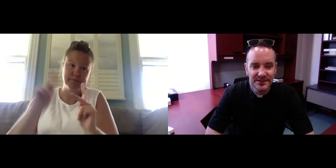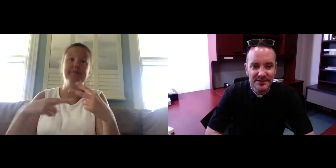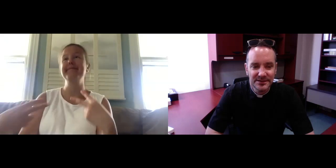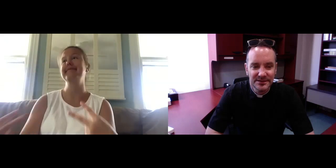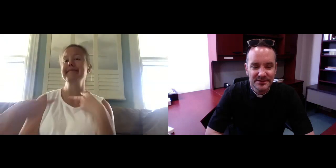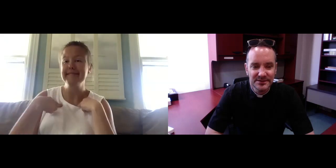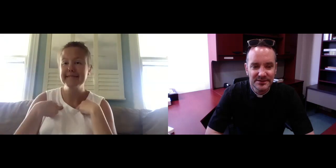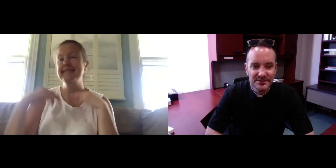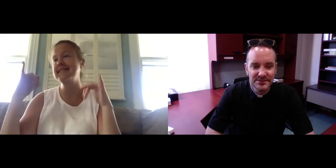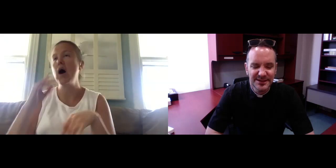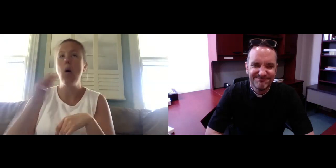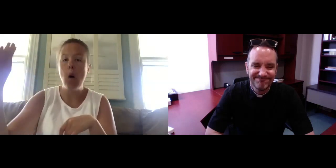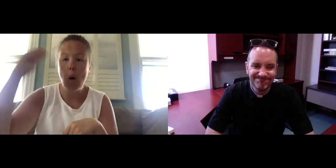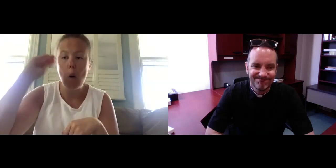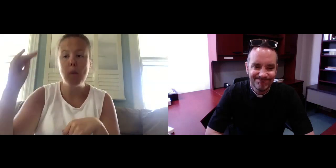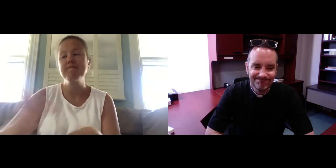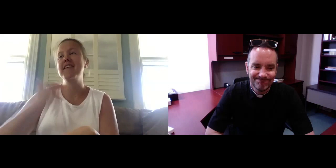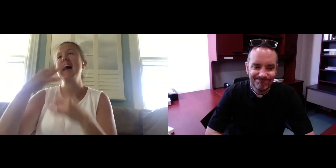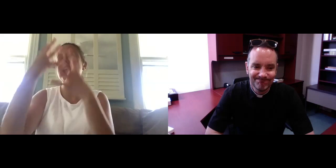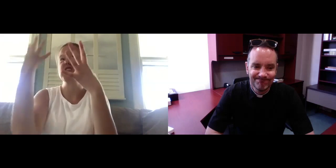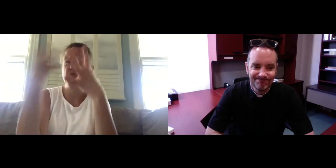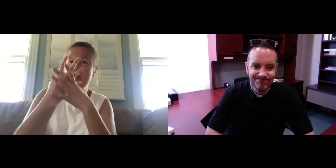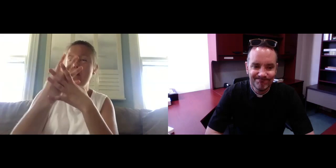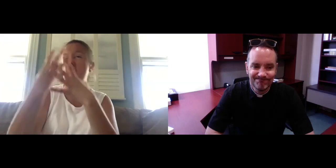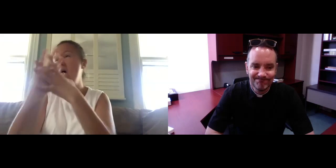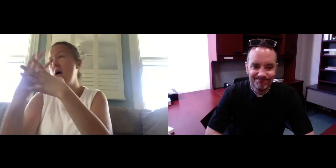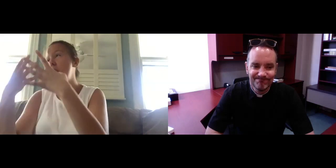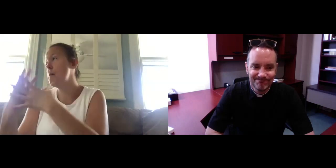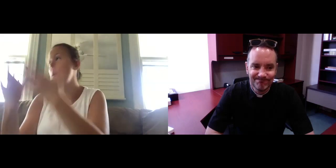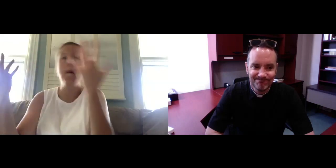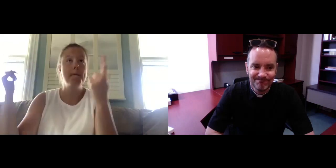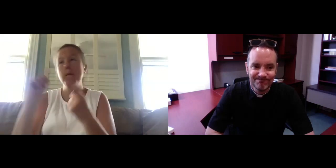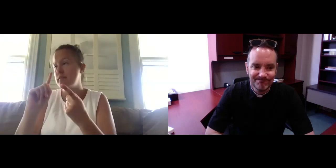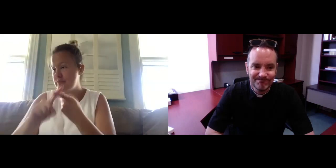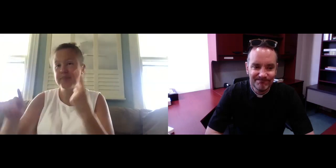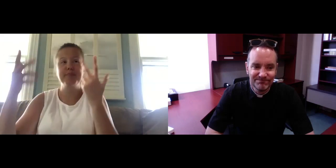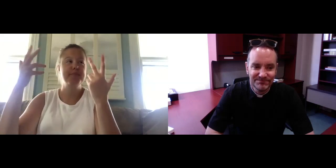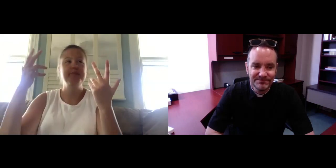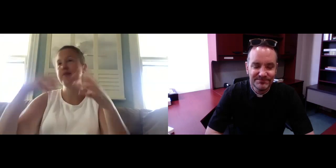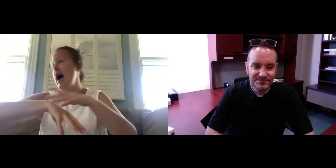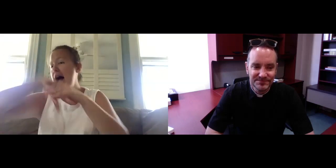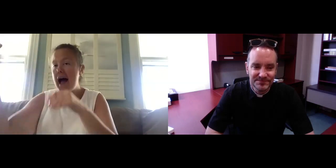his household rejoiced at having come to faith in God. The word of the Lord. Thanks be to God.